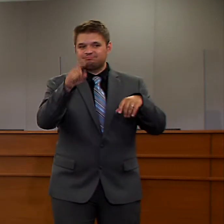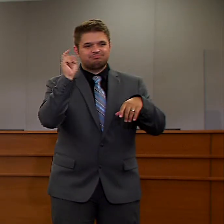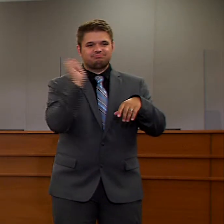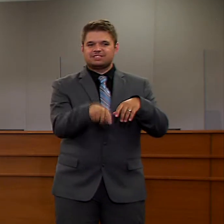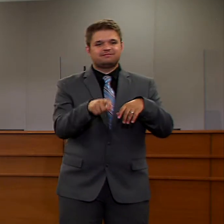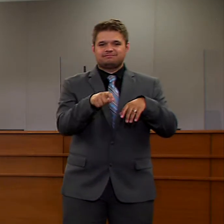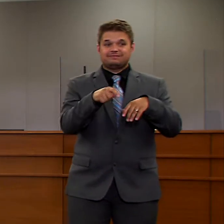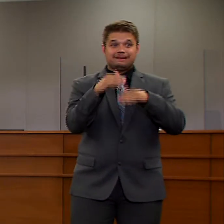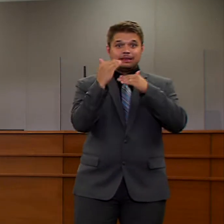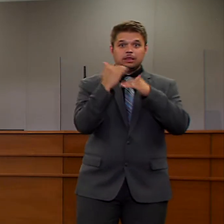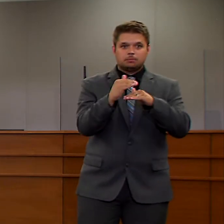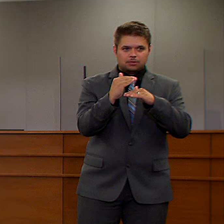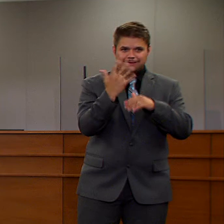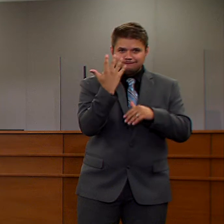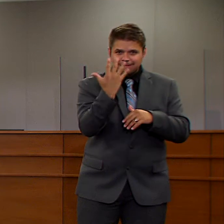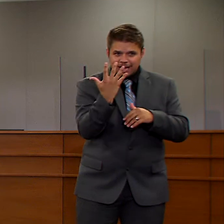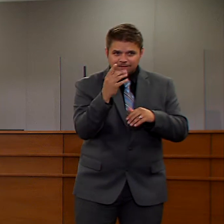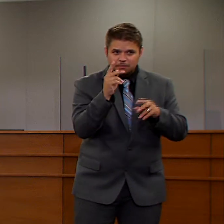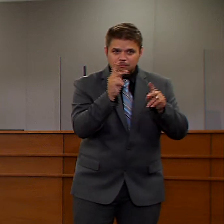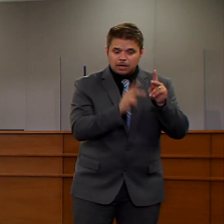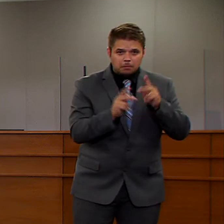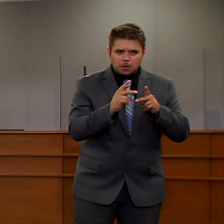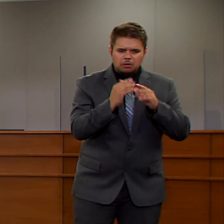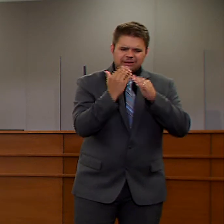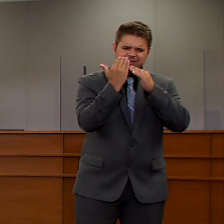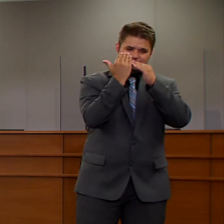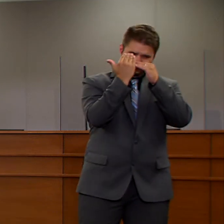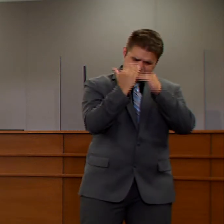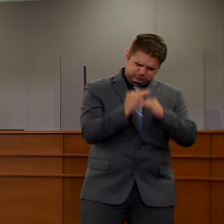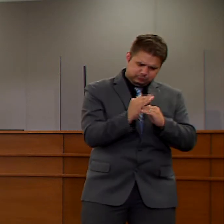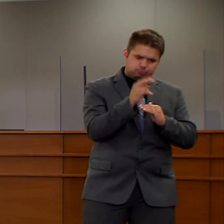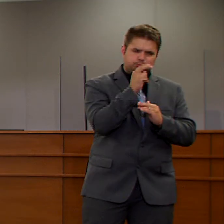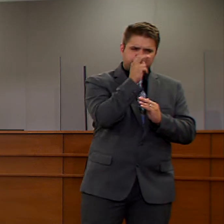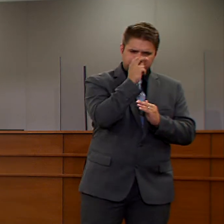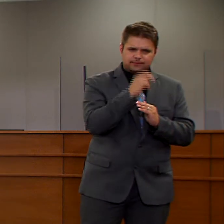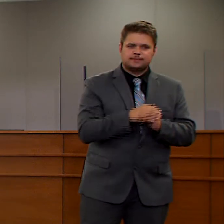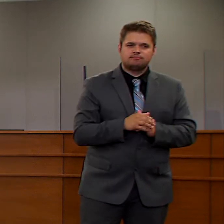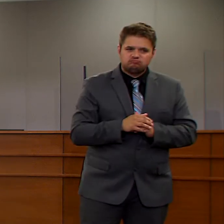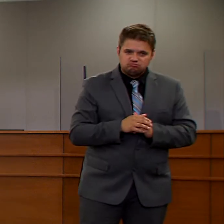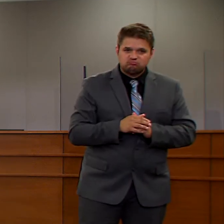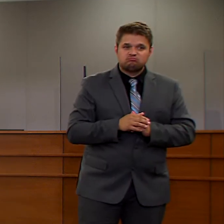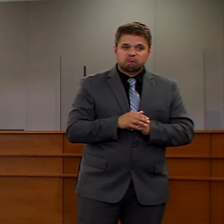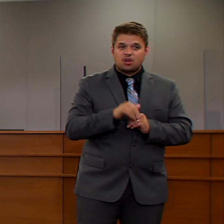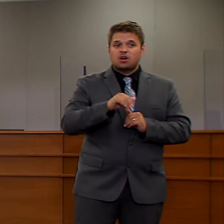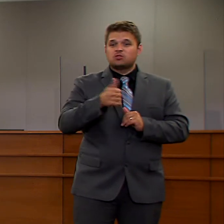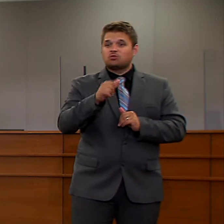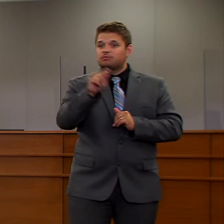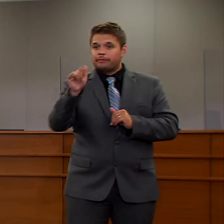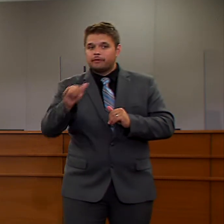Indoor entertainment spaces like bowling alleys, arcades, mini golf and card rooms are not